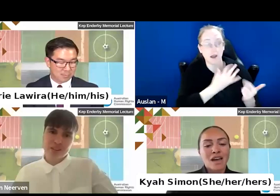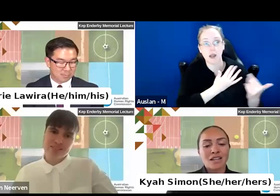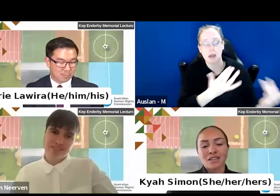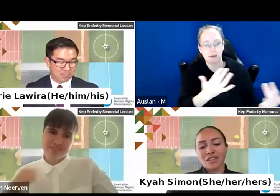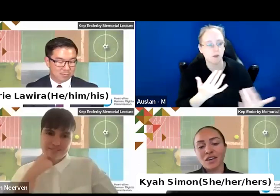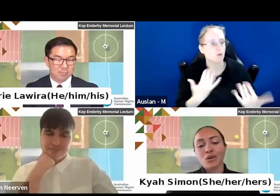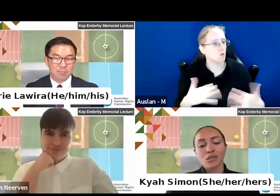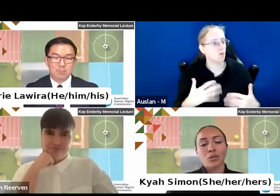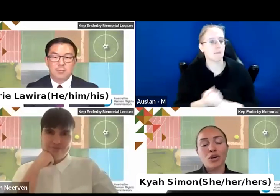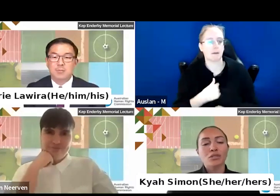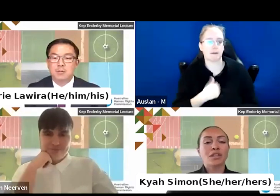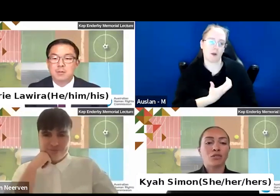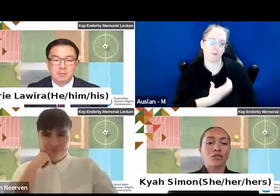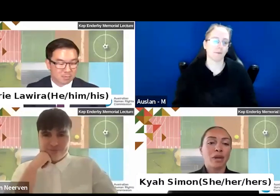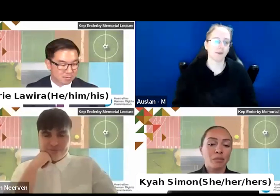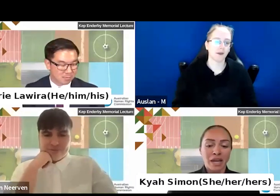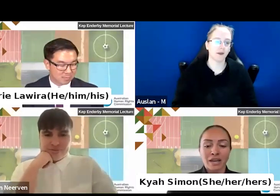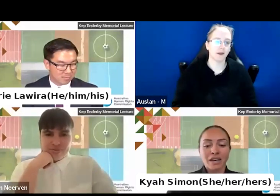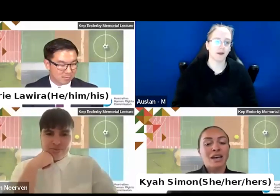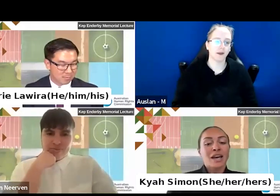And I think also on a personal level, for me, being